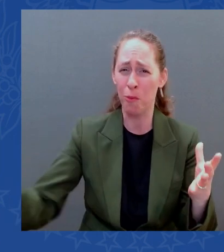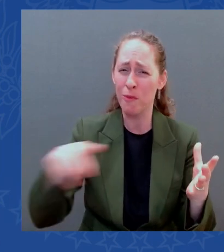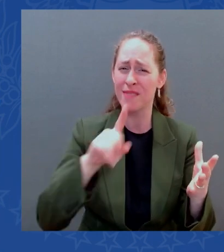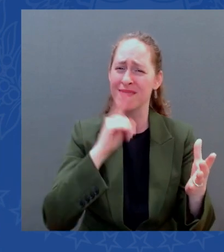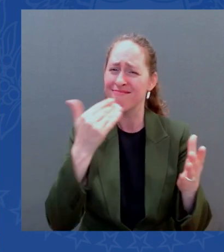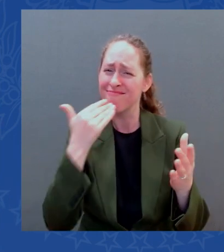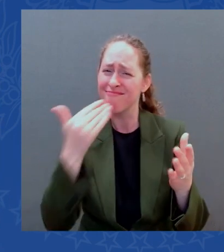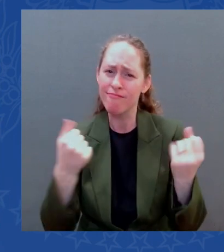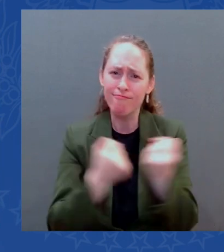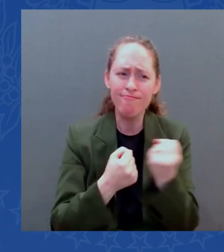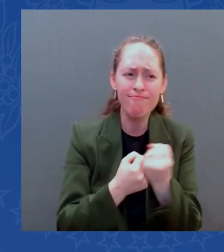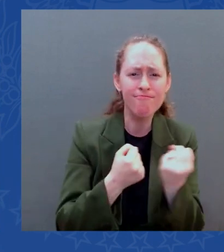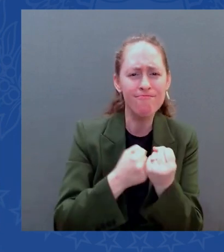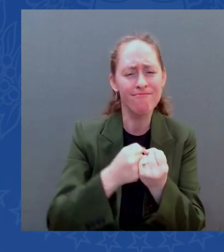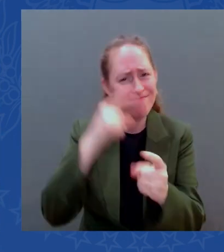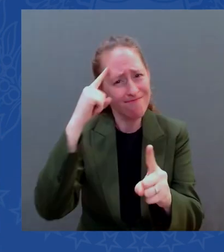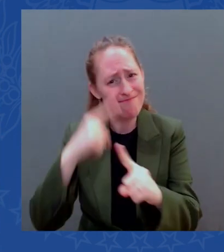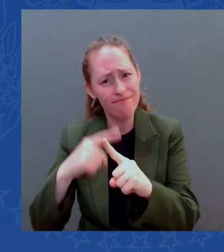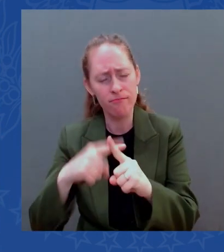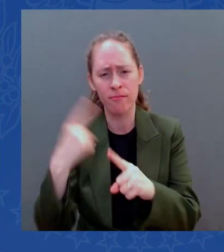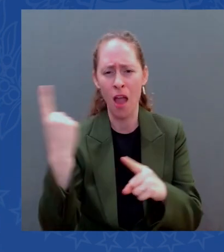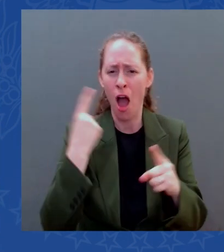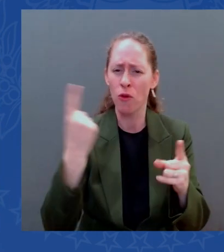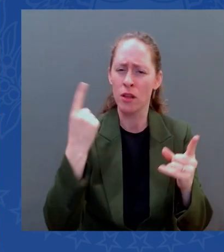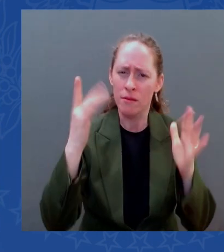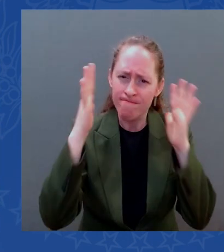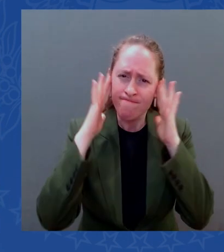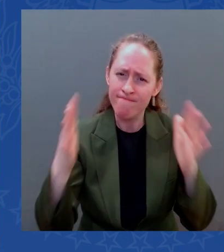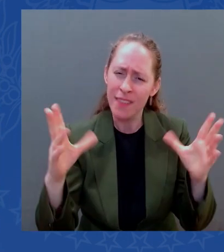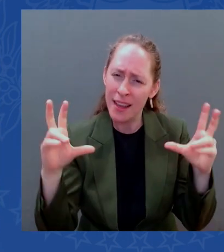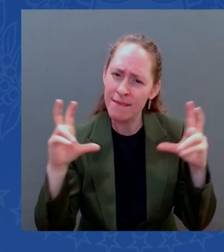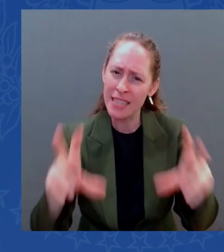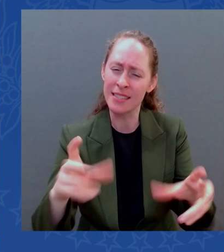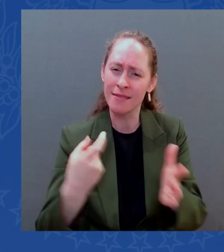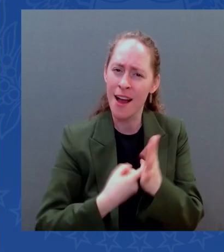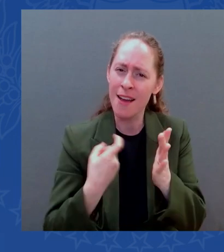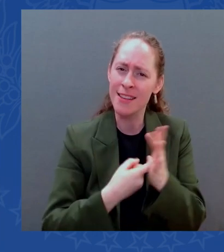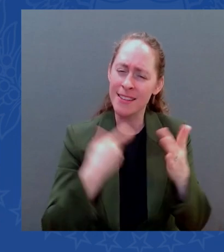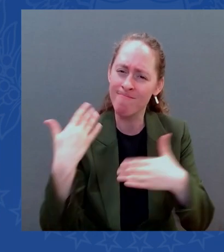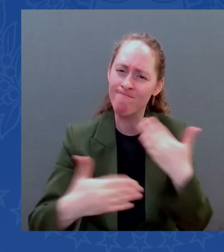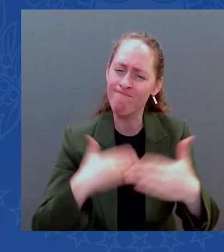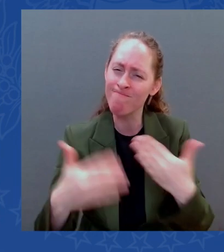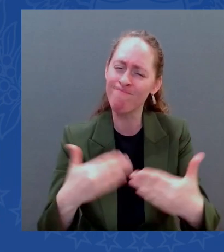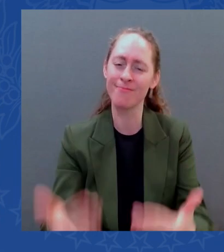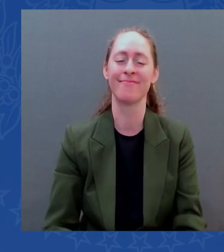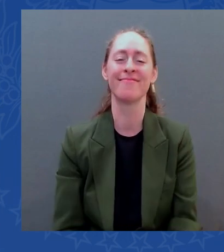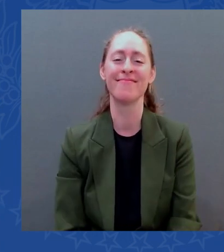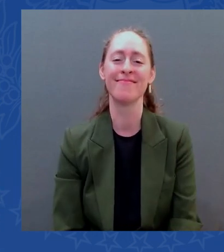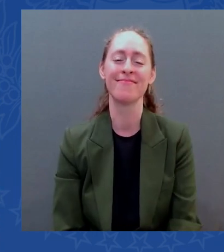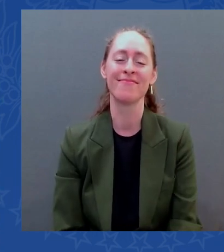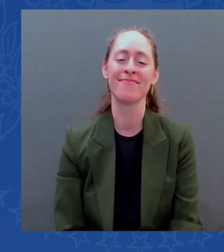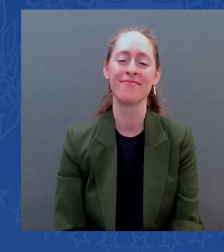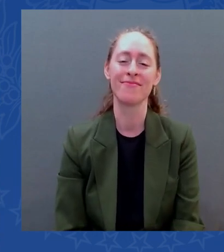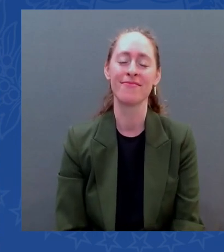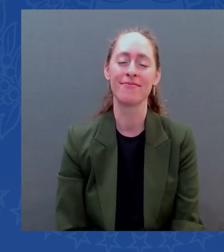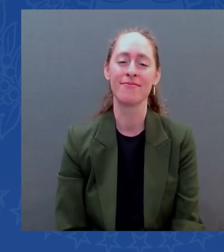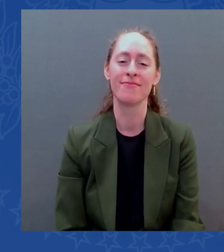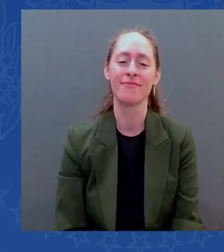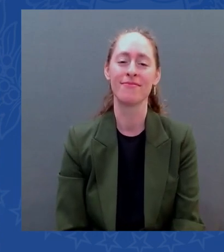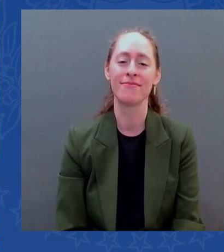The quest for a third cup is not out of reach. We'll do whatever we can, Bolts Nation. Like I said, Mr. President, it's an honor to be here.